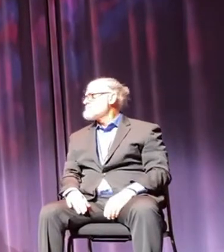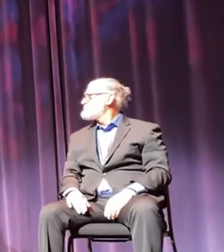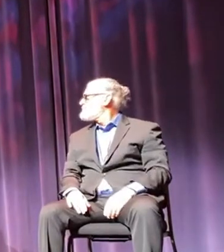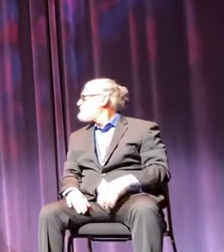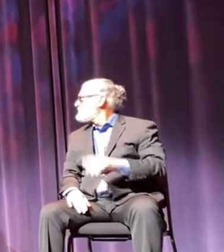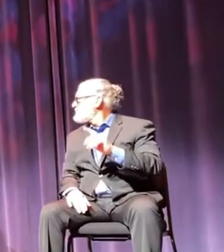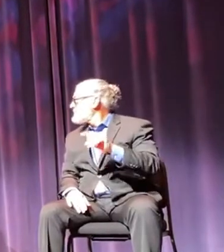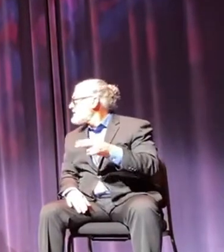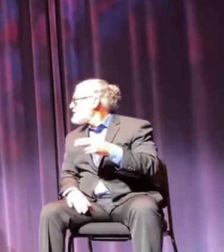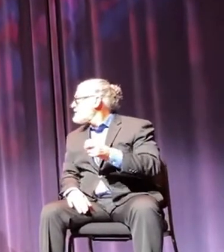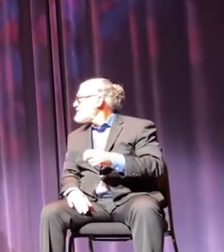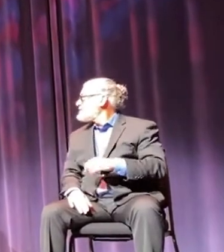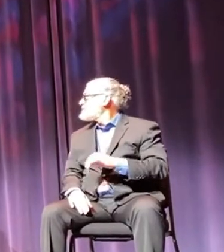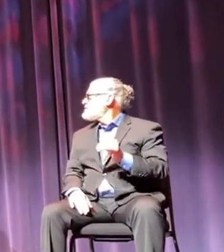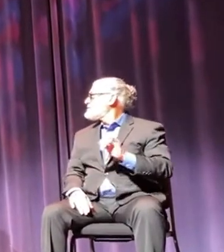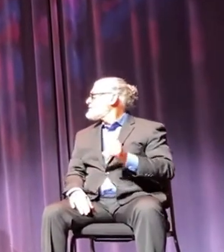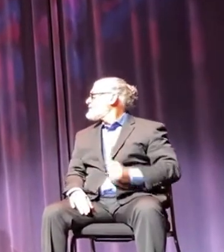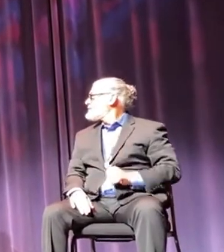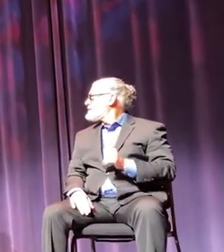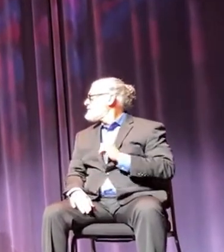The event is also being live-streamed on Lambda Literary's Instagram account @LambdaLiterary